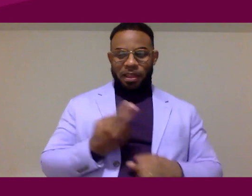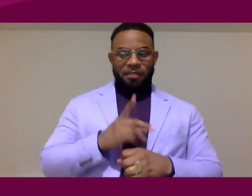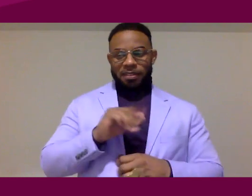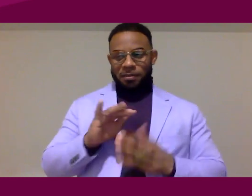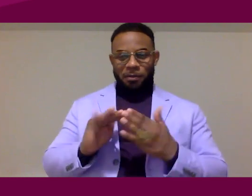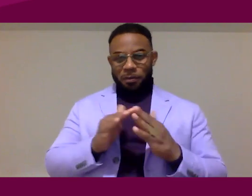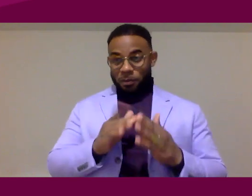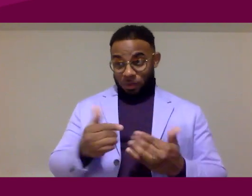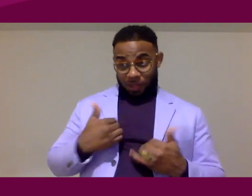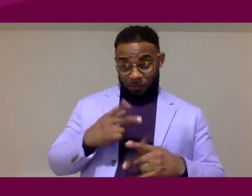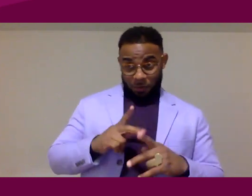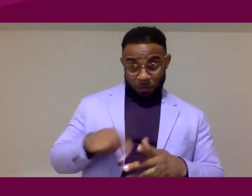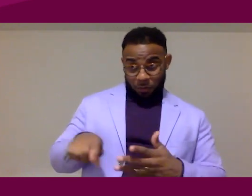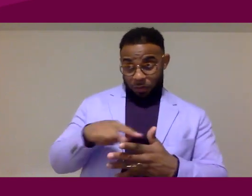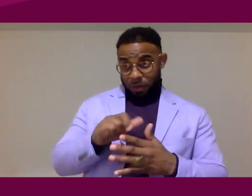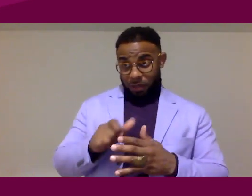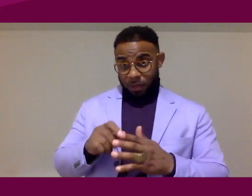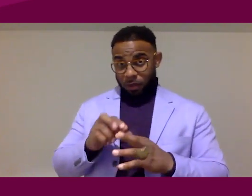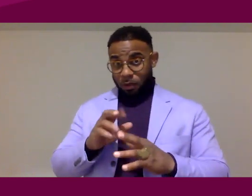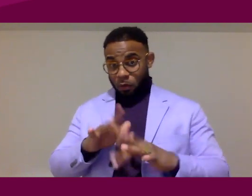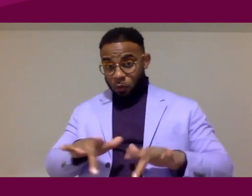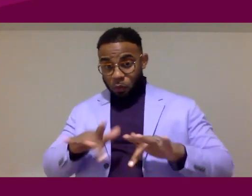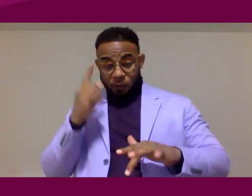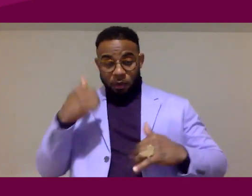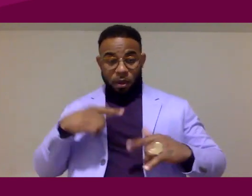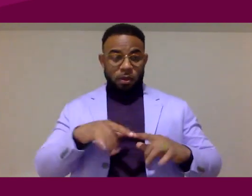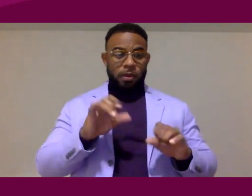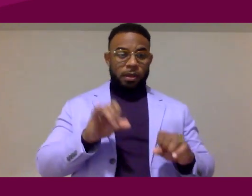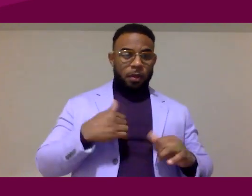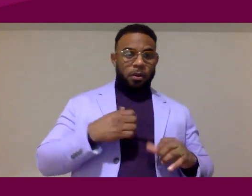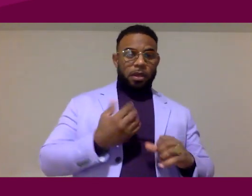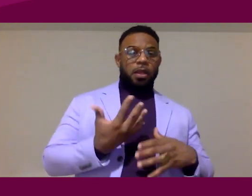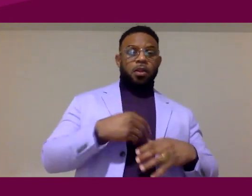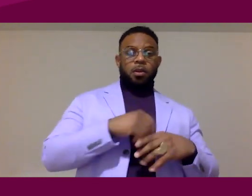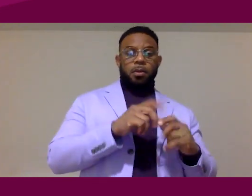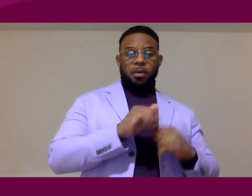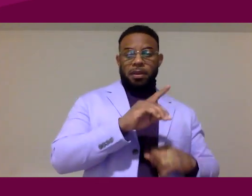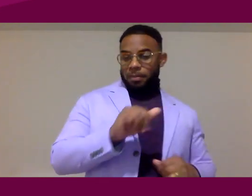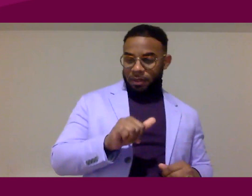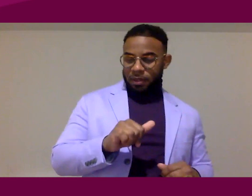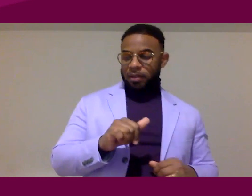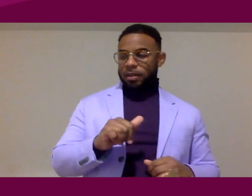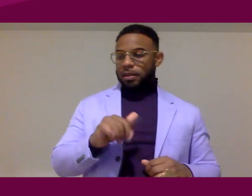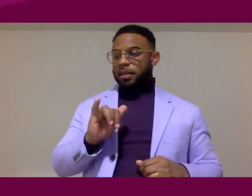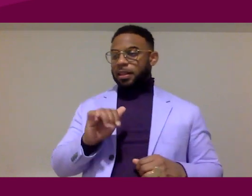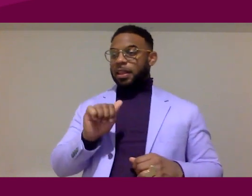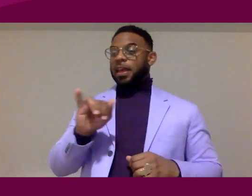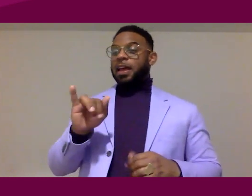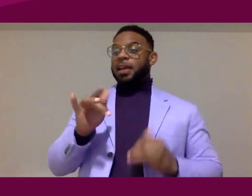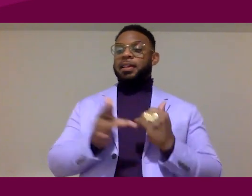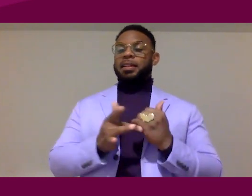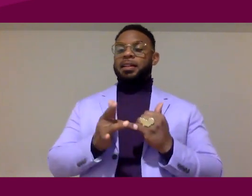"Do you have people that can record for us so that we can include people with disabilities in that AI technology?"